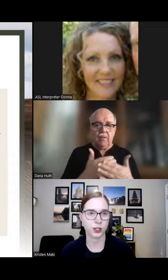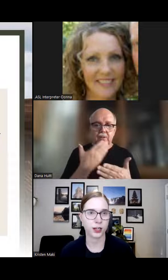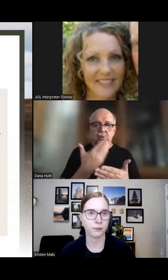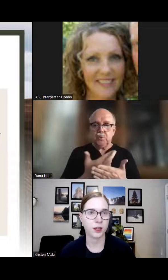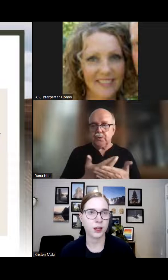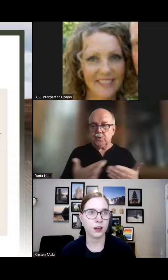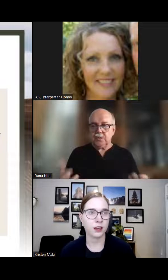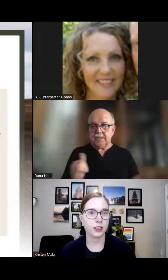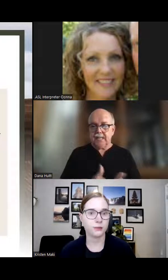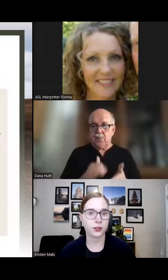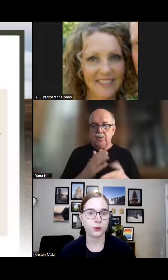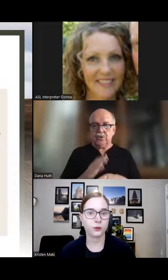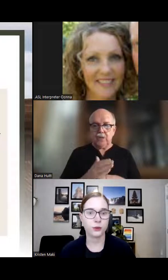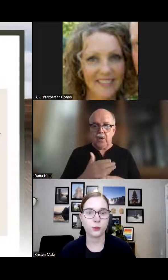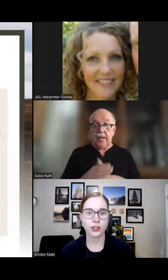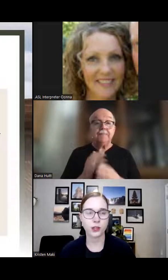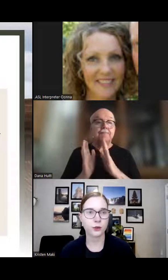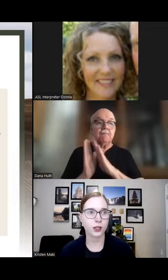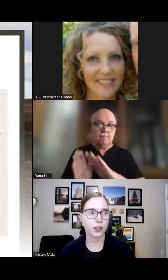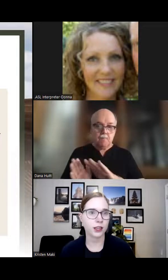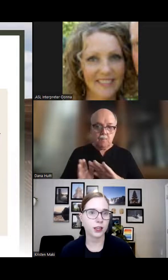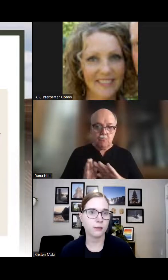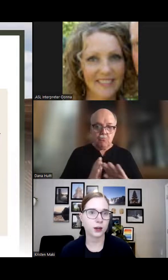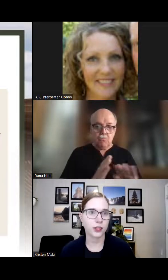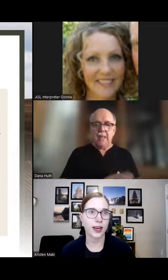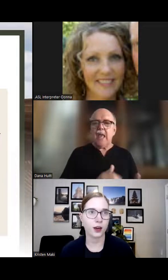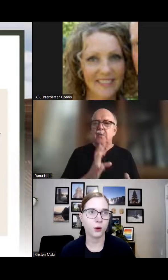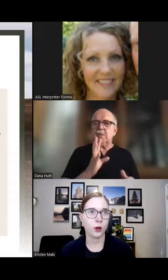each -- the benefit amount for each year that you work and earn benefits